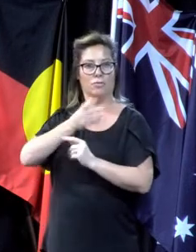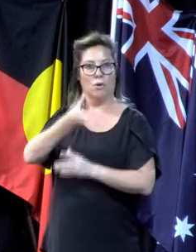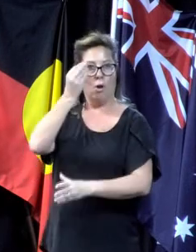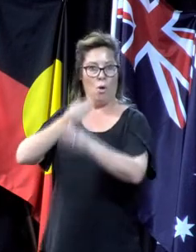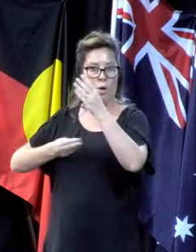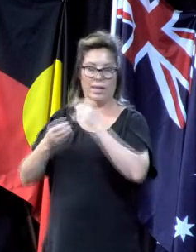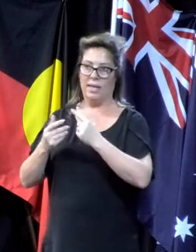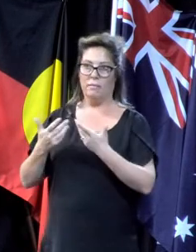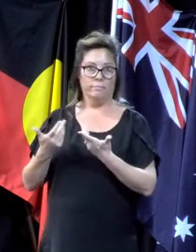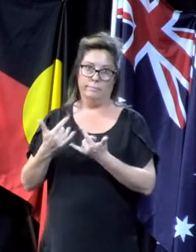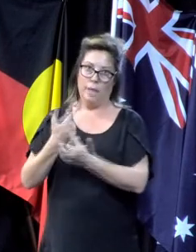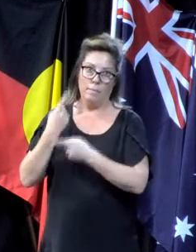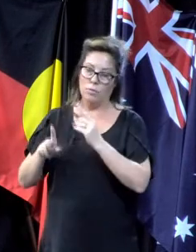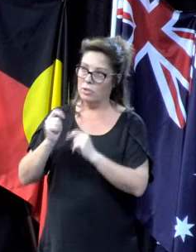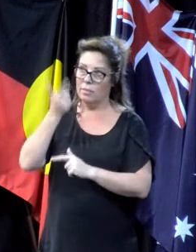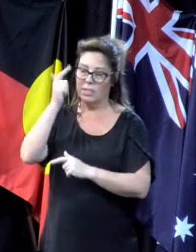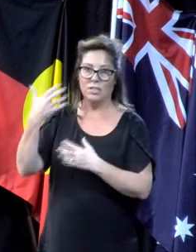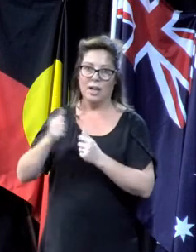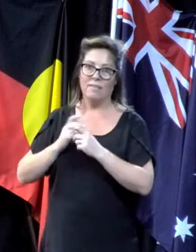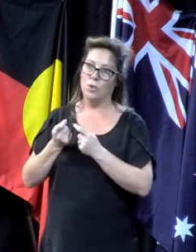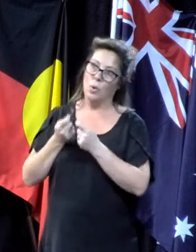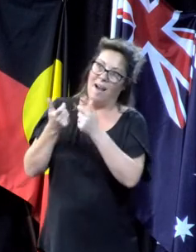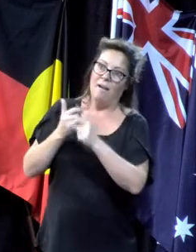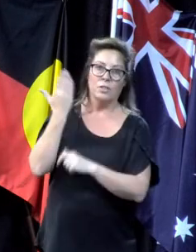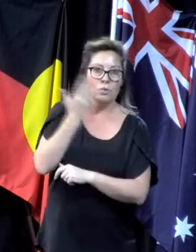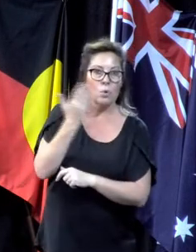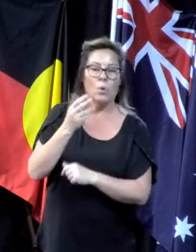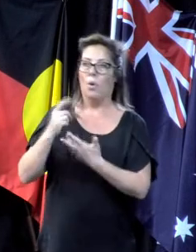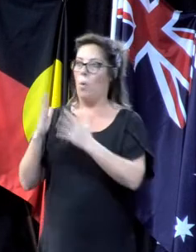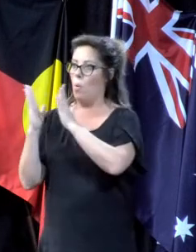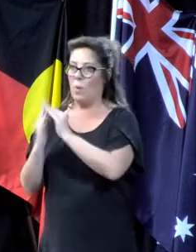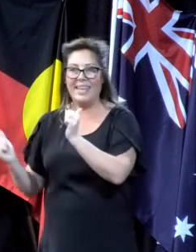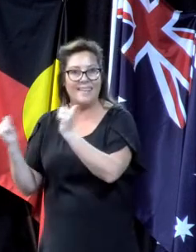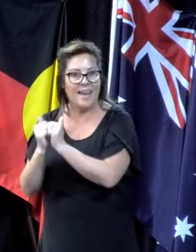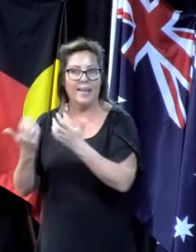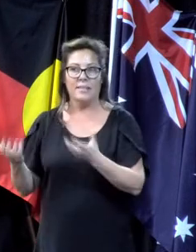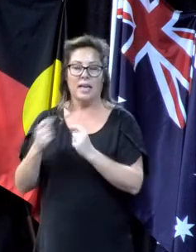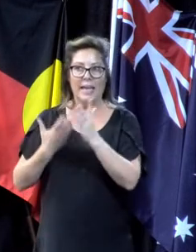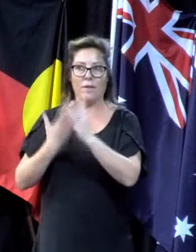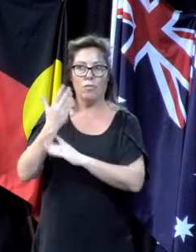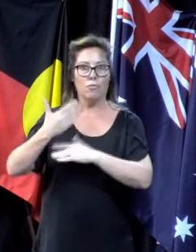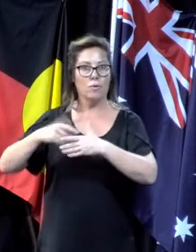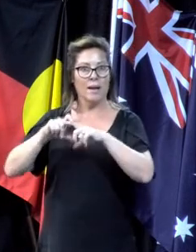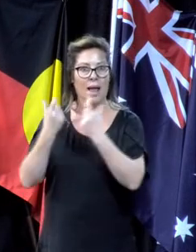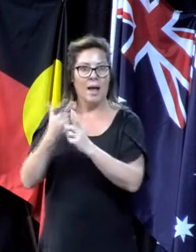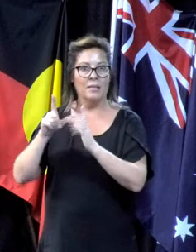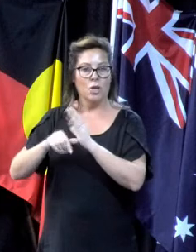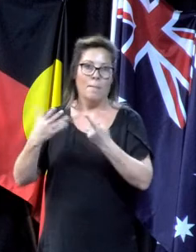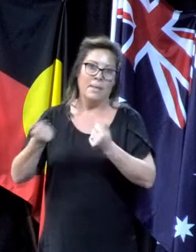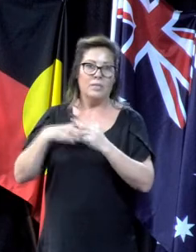after school, during twilight sessions. If it is during class time then we need to replace that teacher, in particular